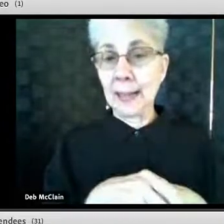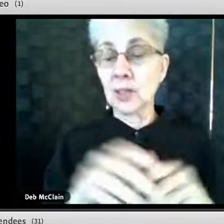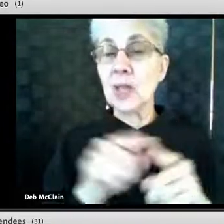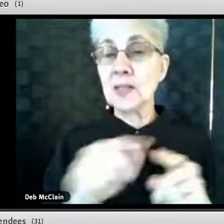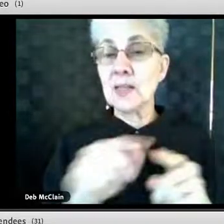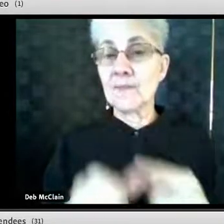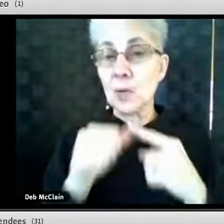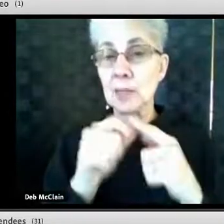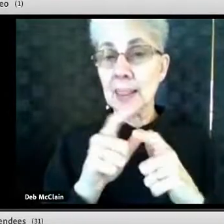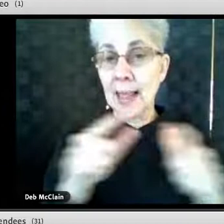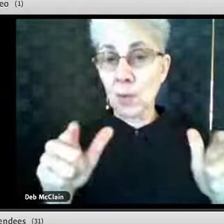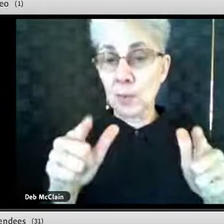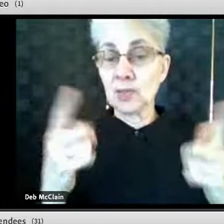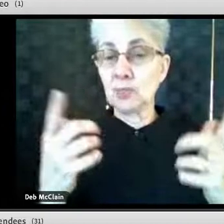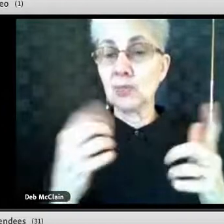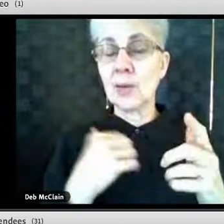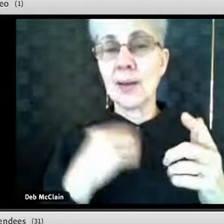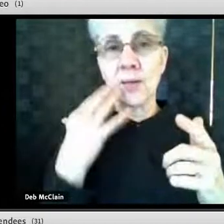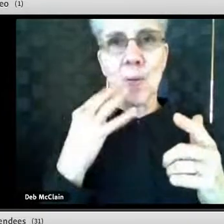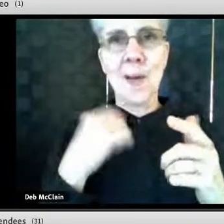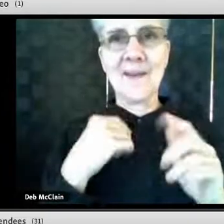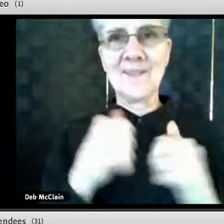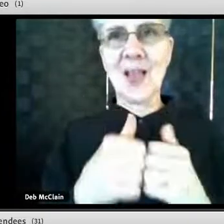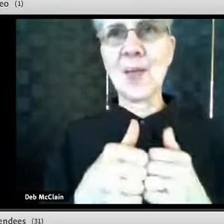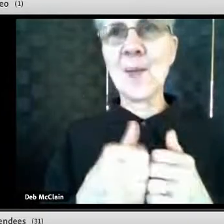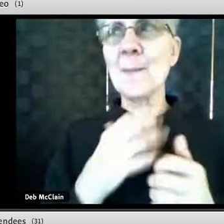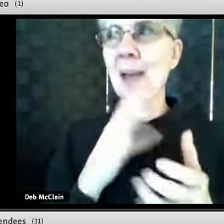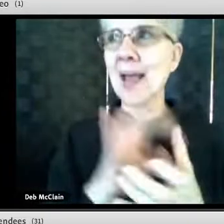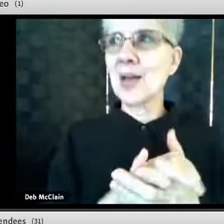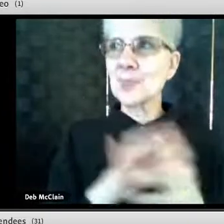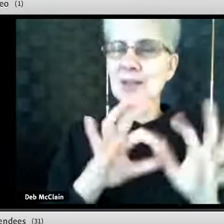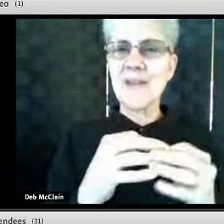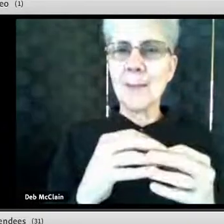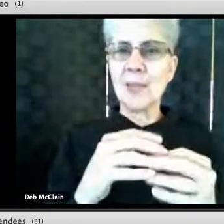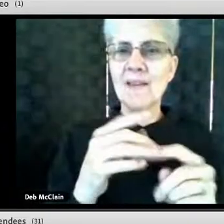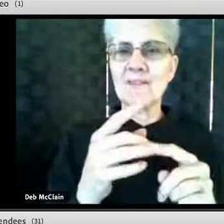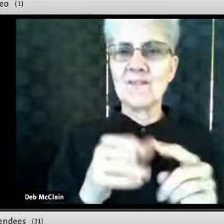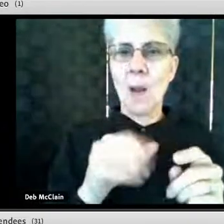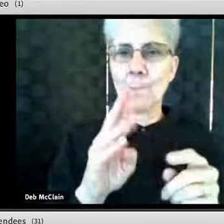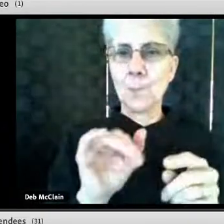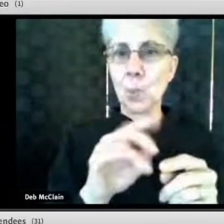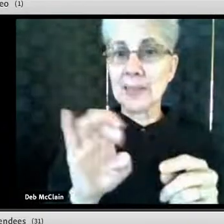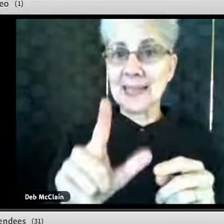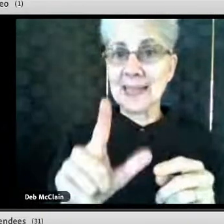who don't speak English as a first language. My husband's family is Brazilian,